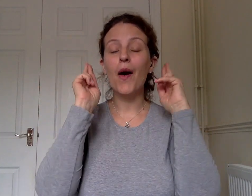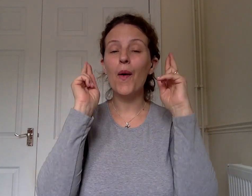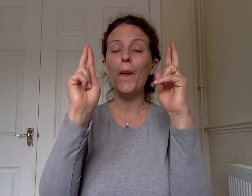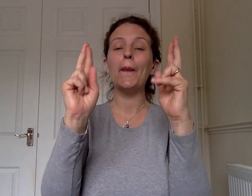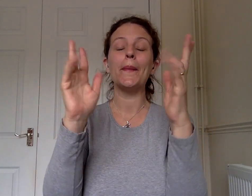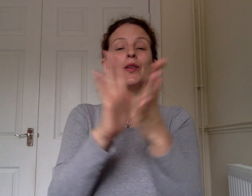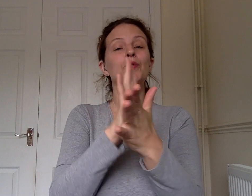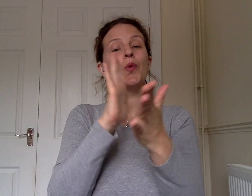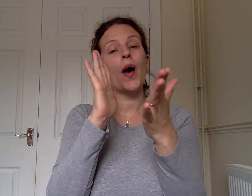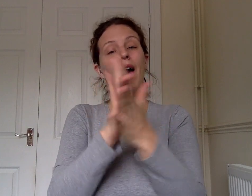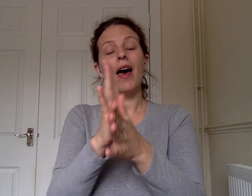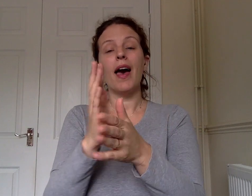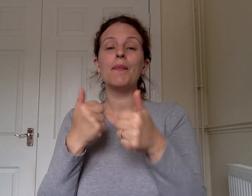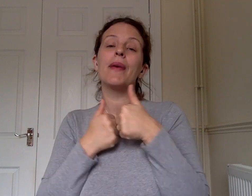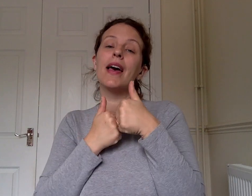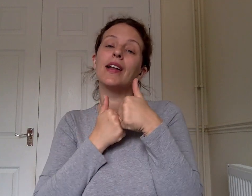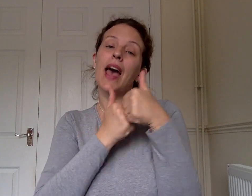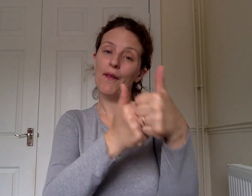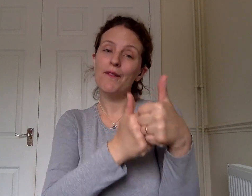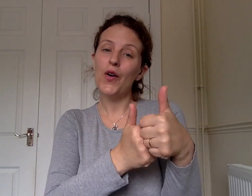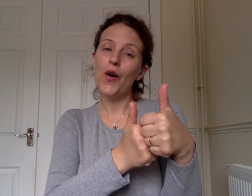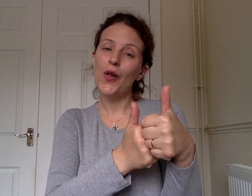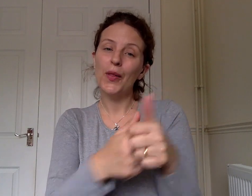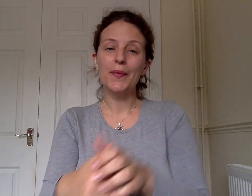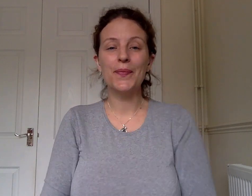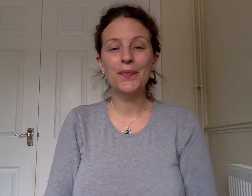Hope you're happy & it's helpful.